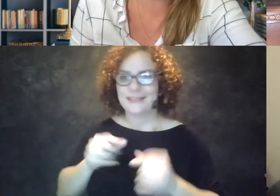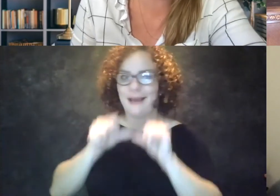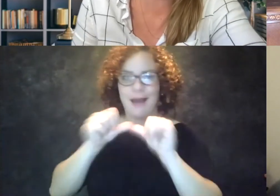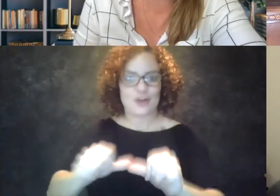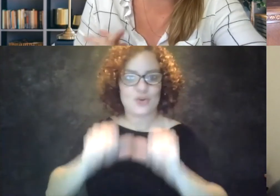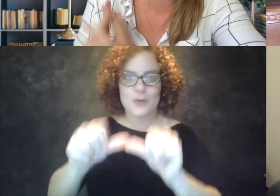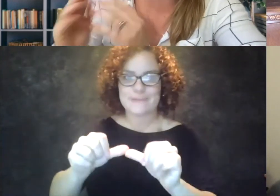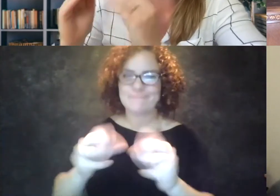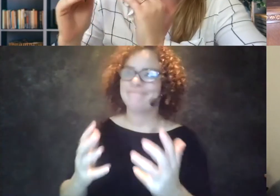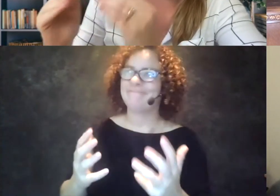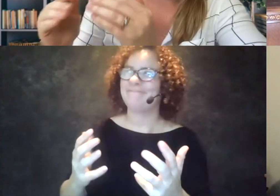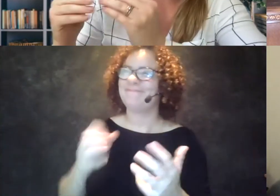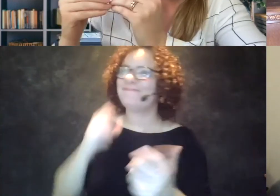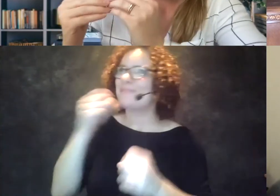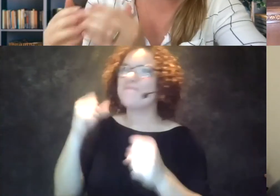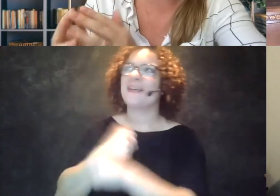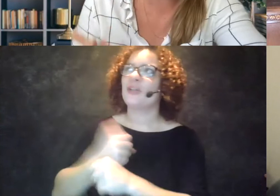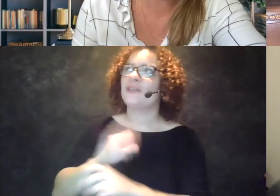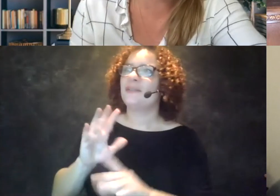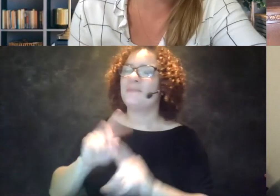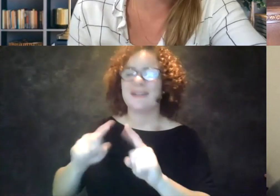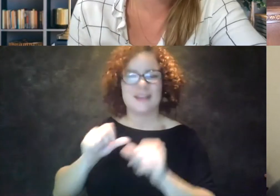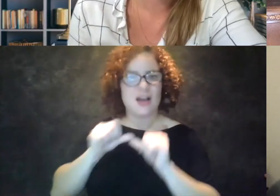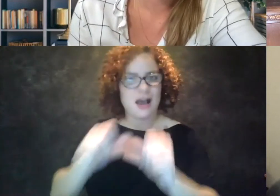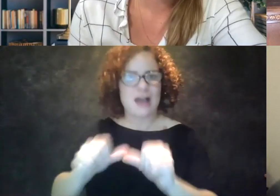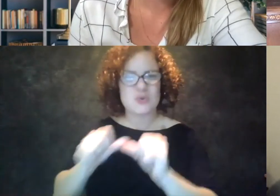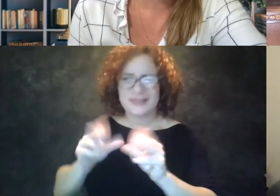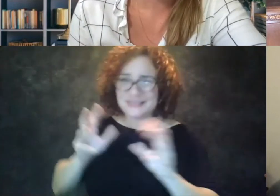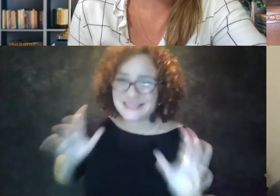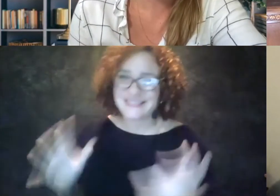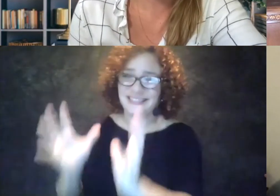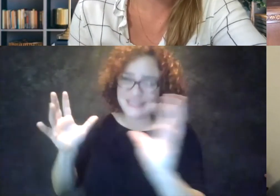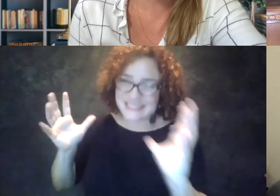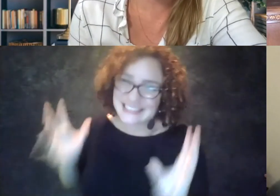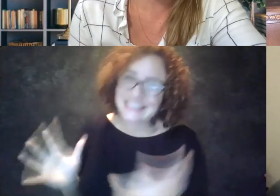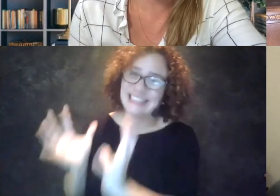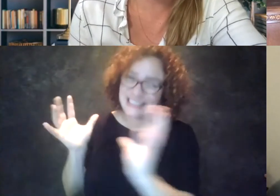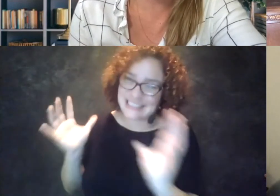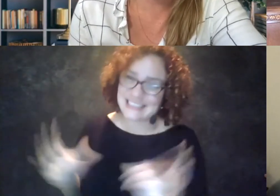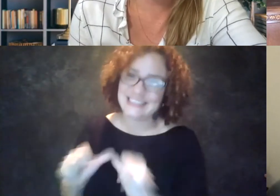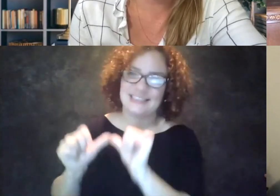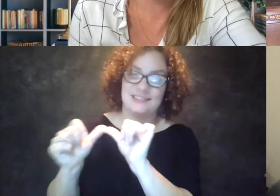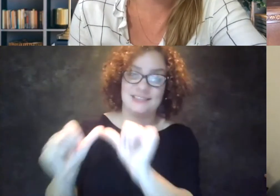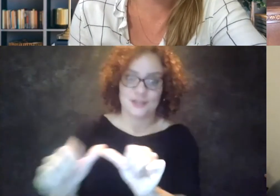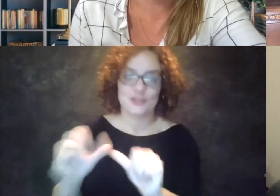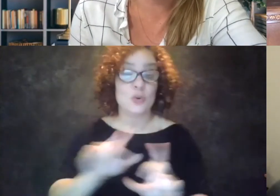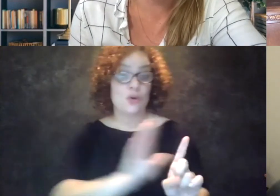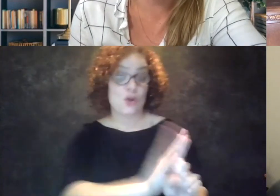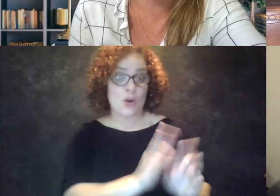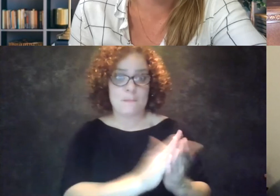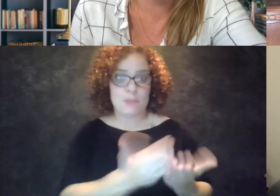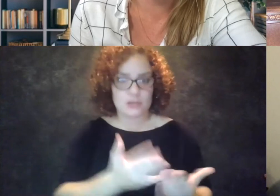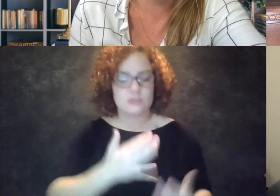it's the the ongoing push that she that she does. So her books are really good. She now